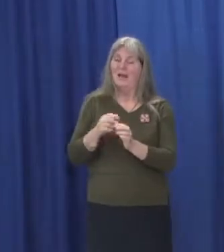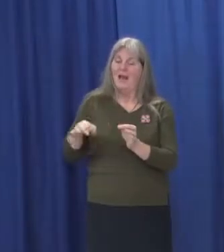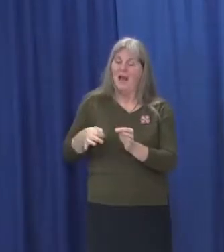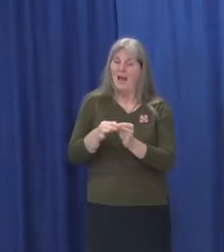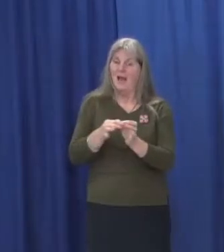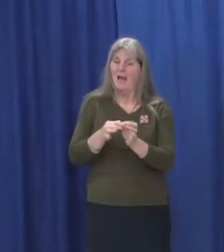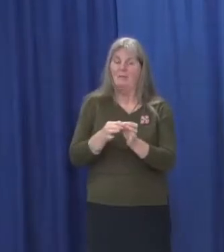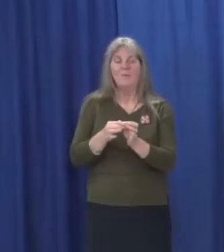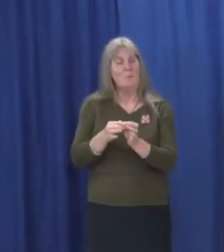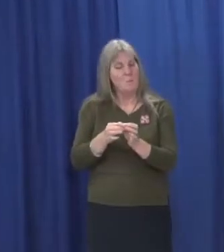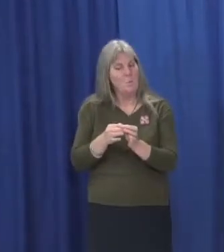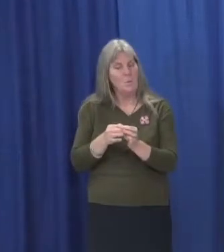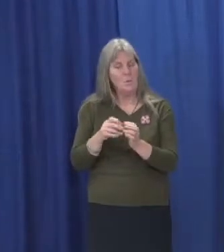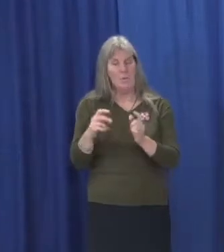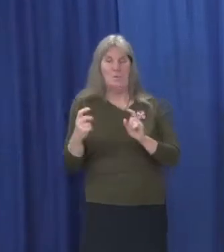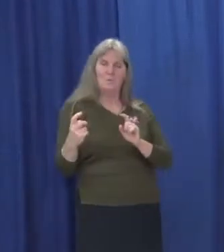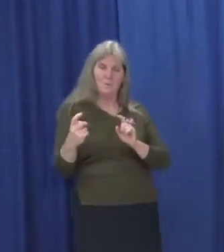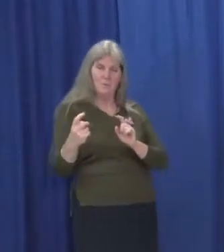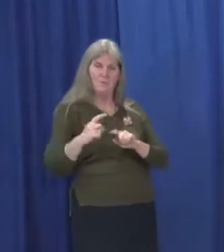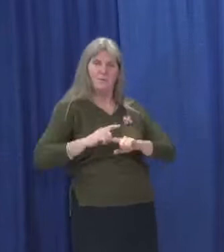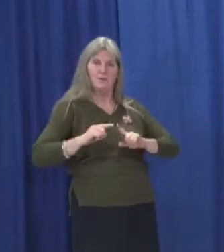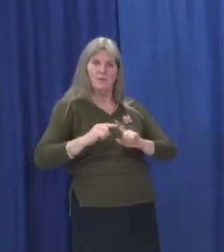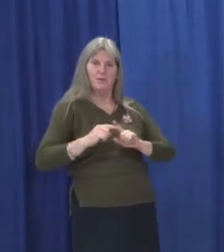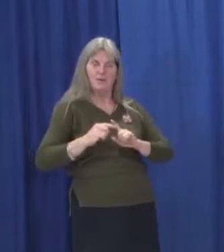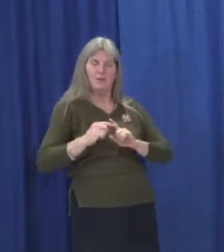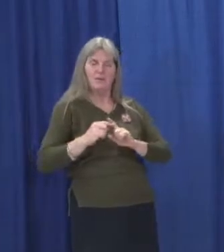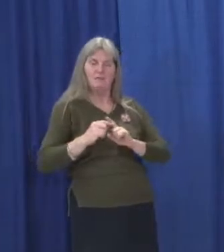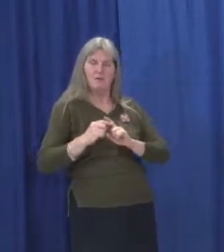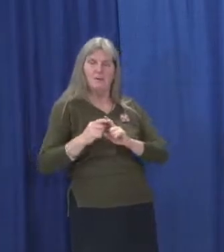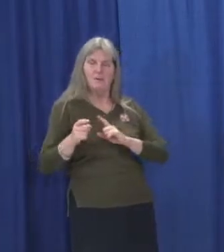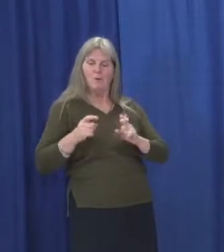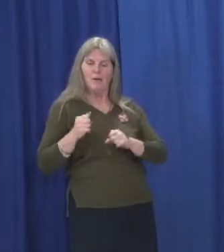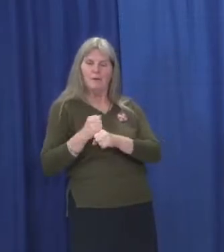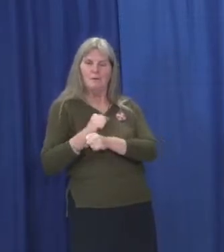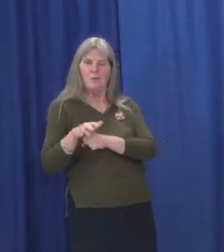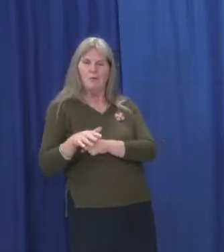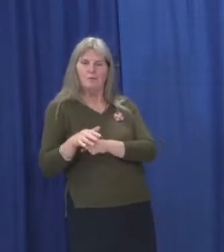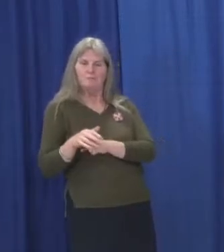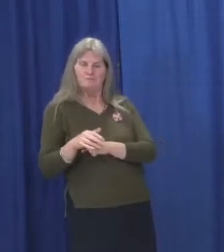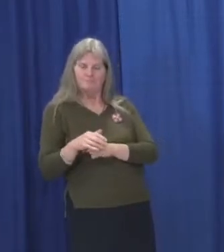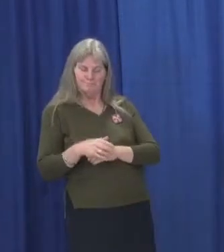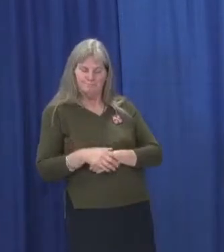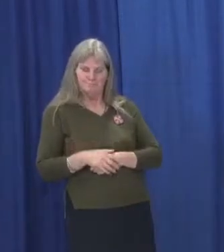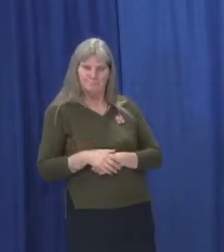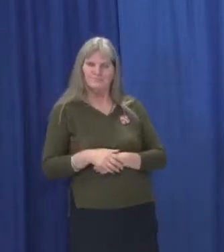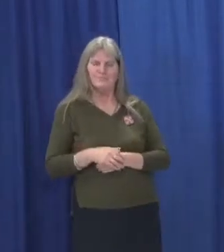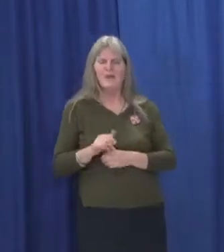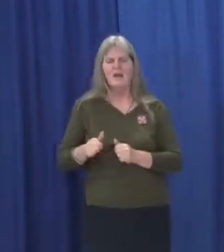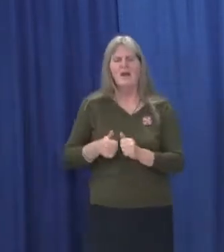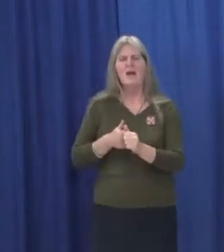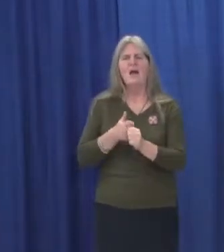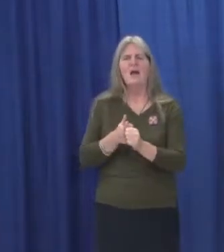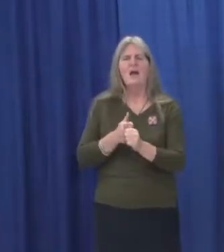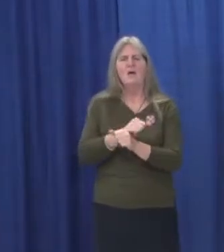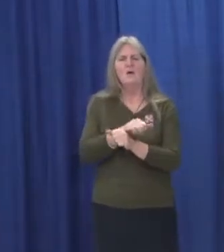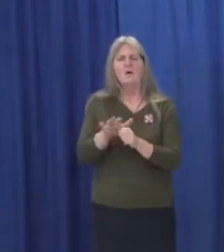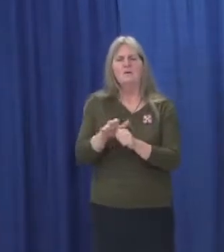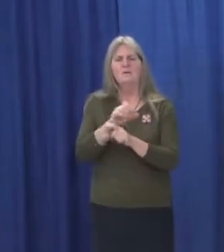are continuing battle. I will start with an update on COVID-19 activity in the